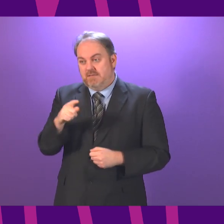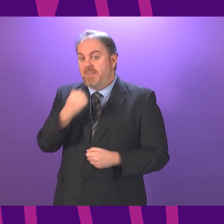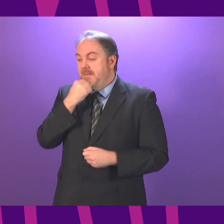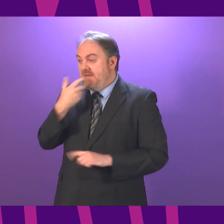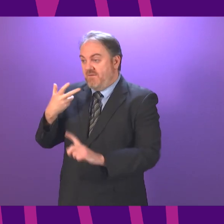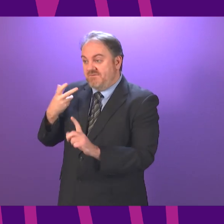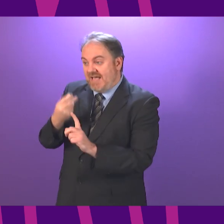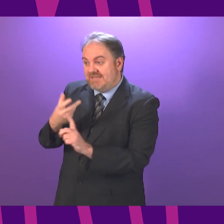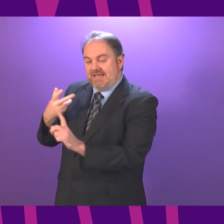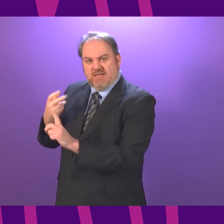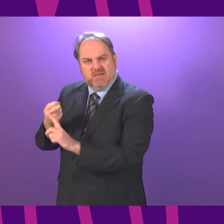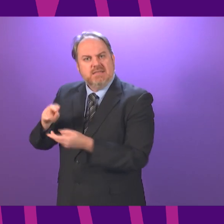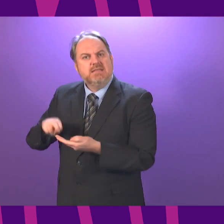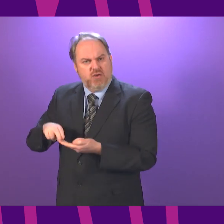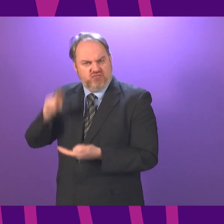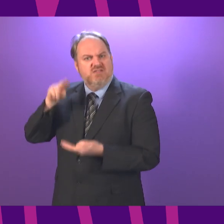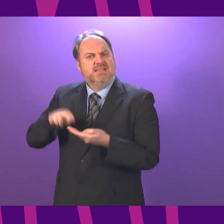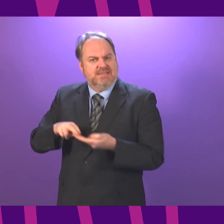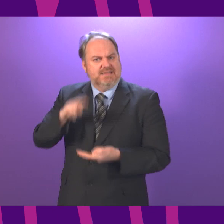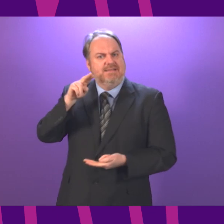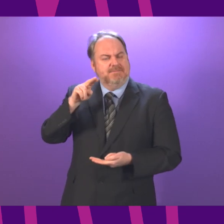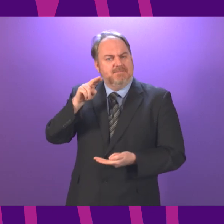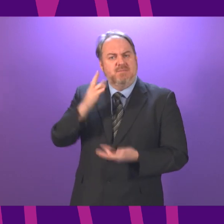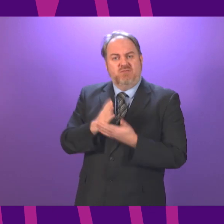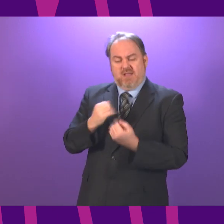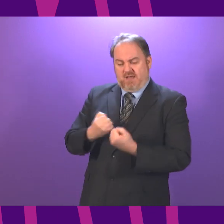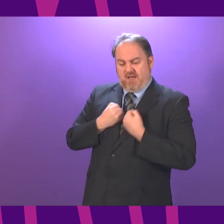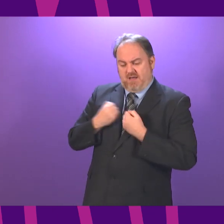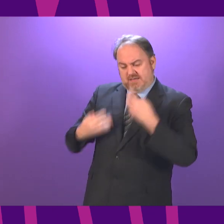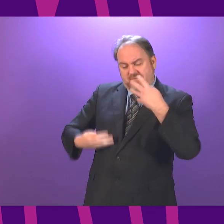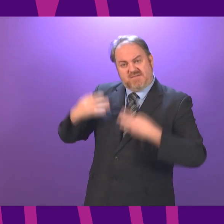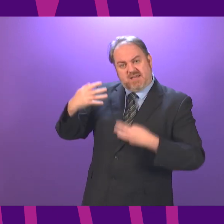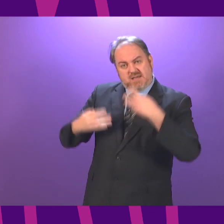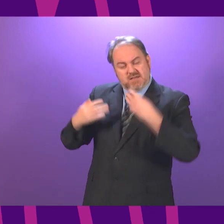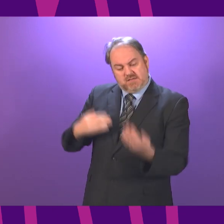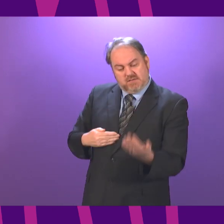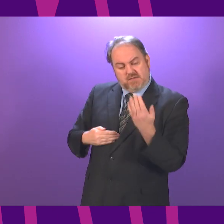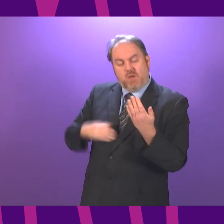we now reckon from management information estimates, which will be published weekly,